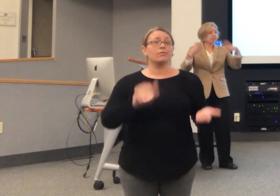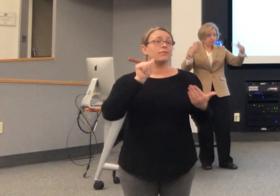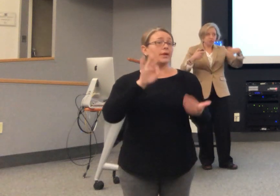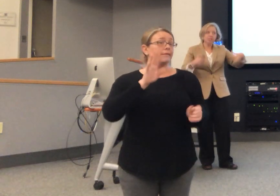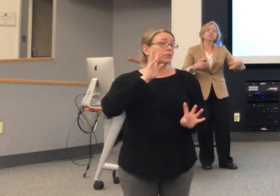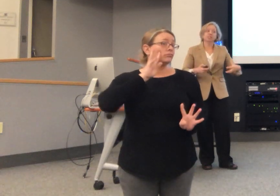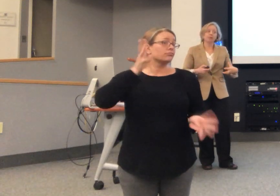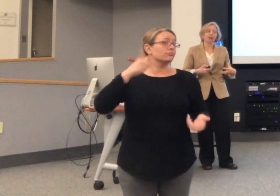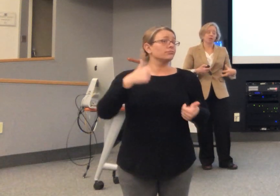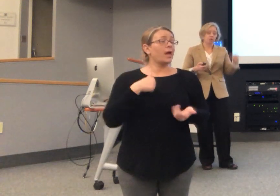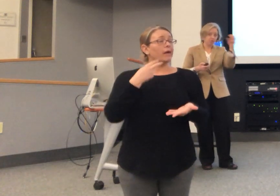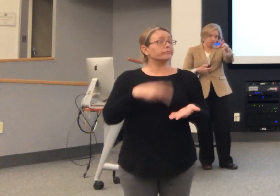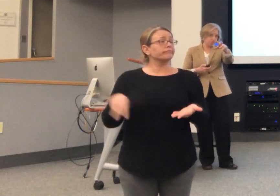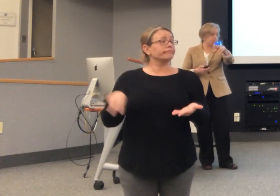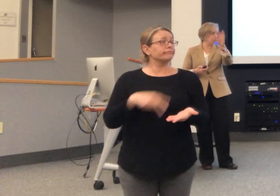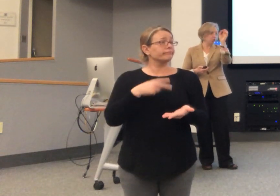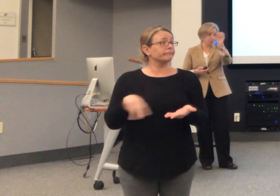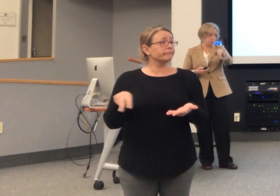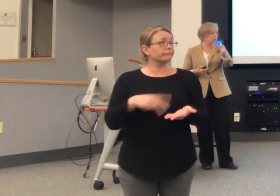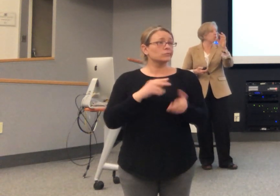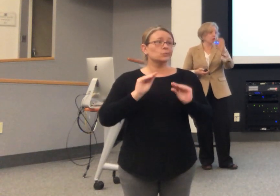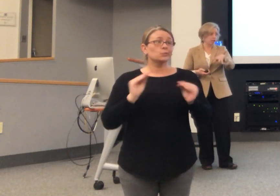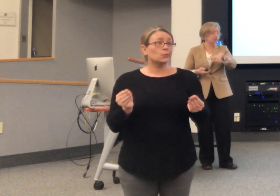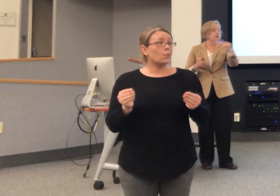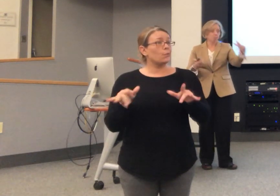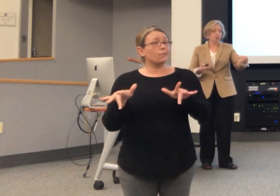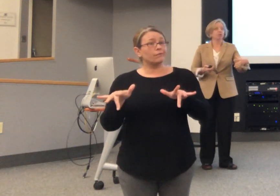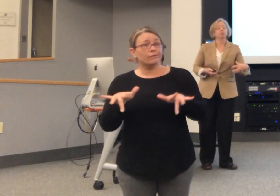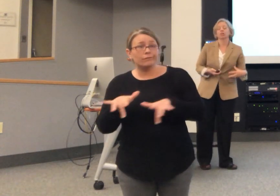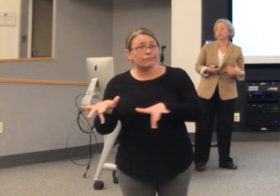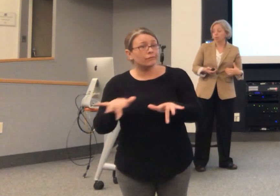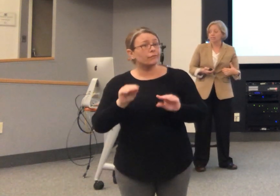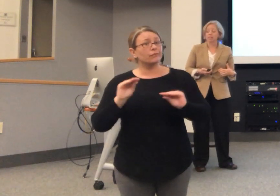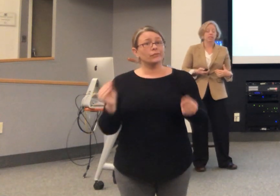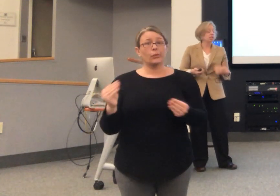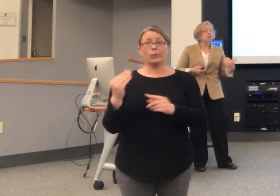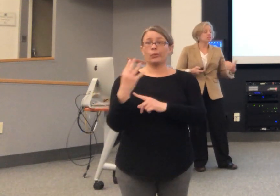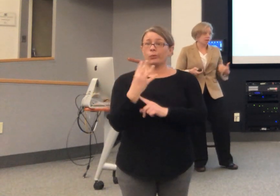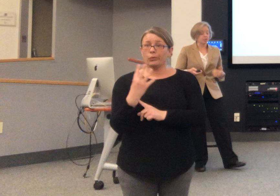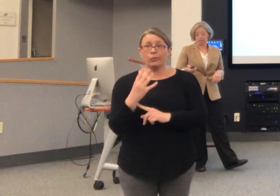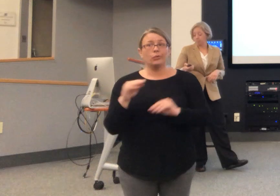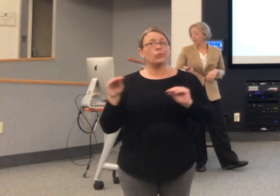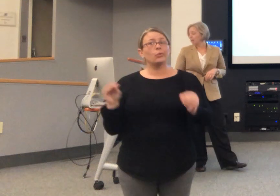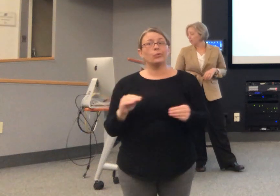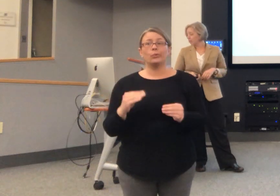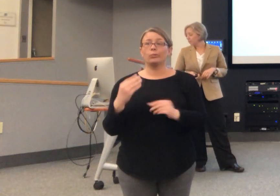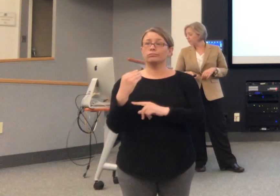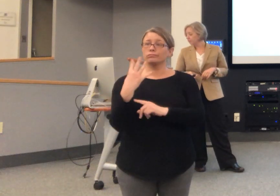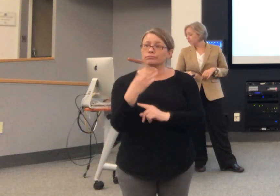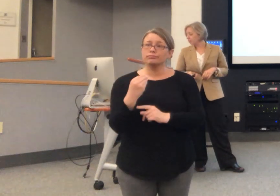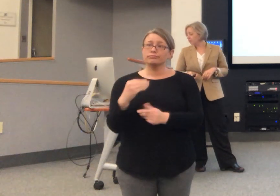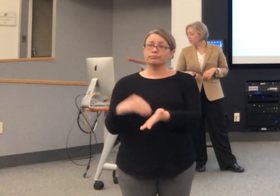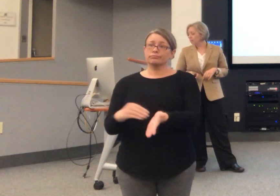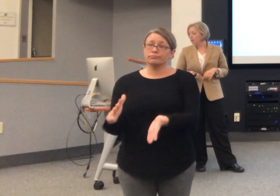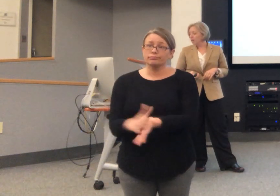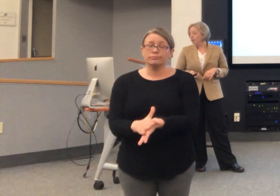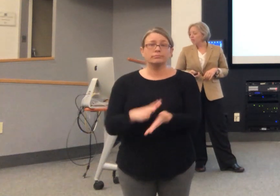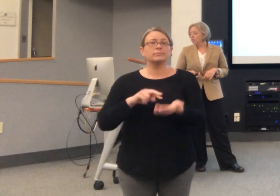unless it's fixed somehow, filmed, recorded, put in a book, printed, it's not protected by copyright law.